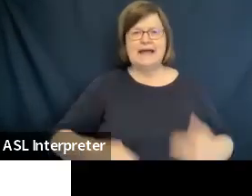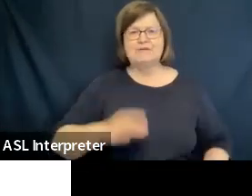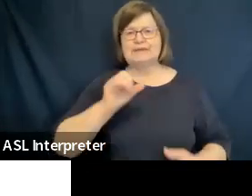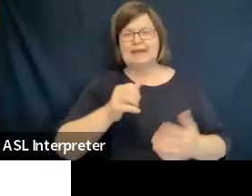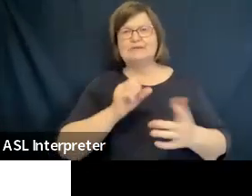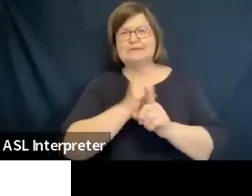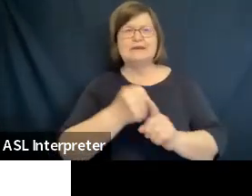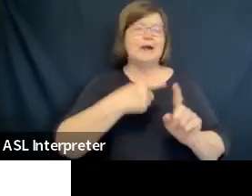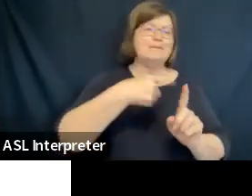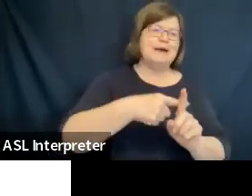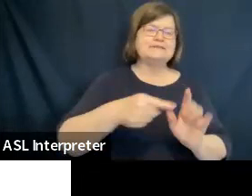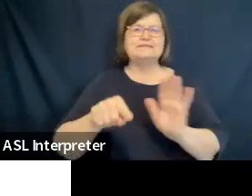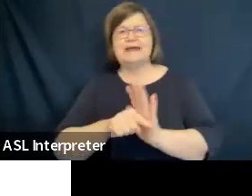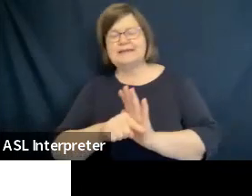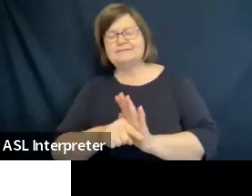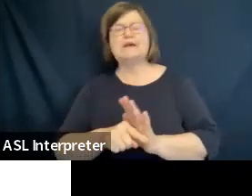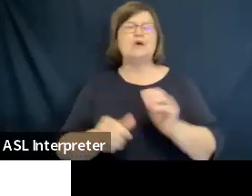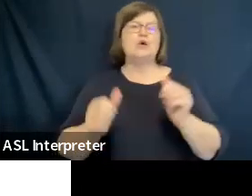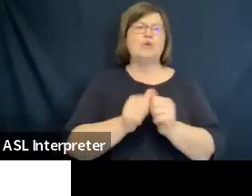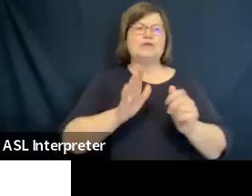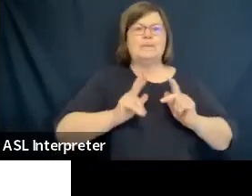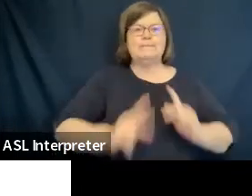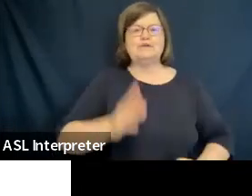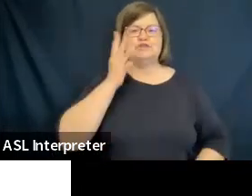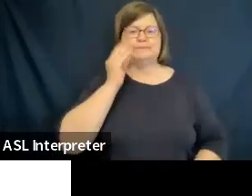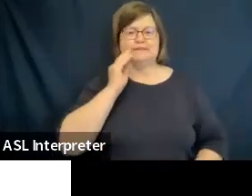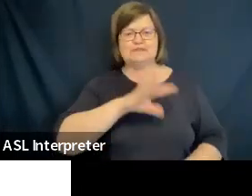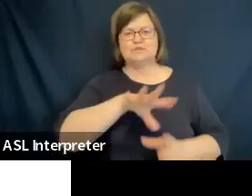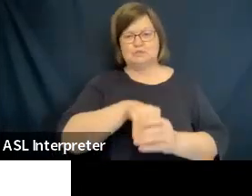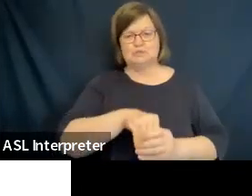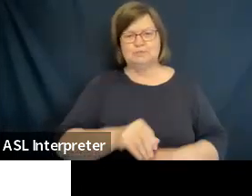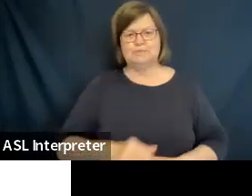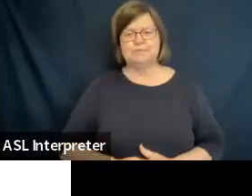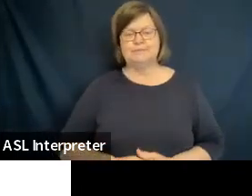negatives and above all else, what their personal experiences included.